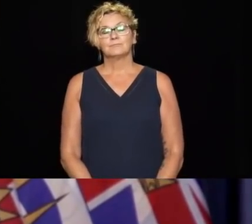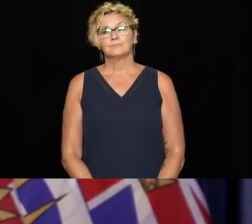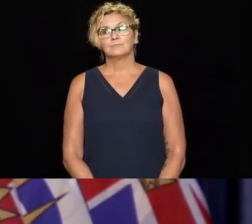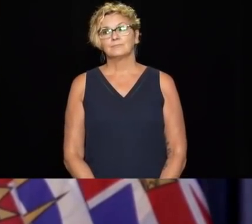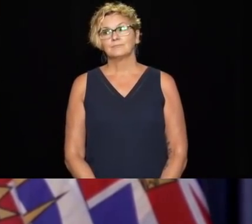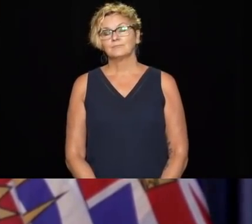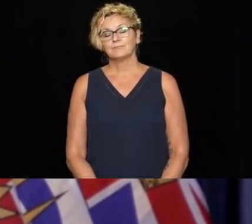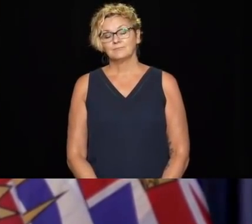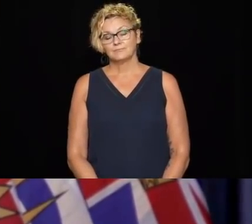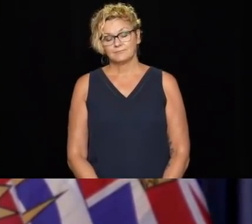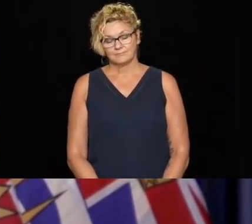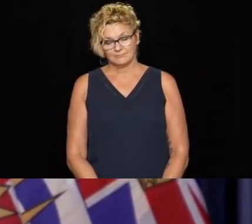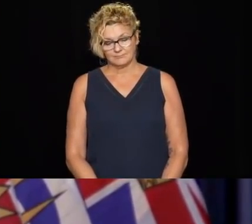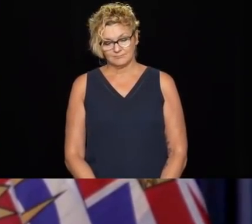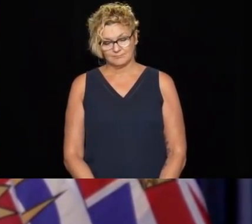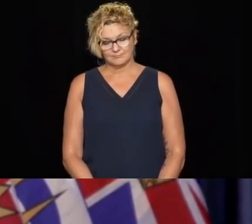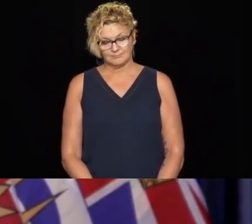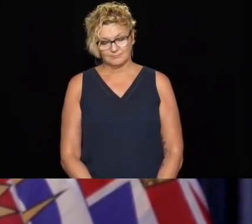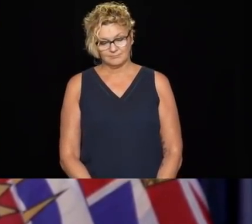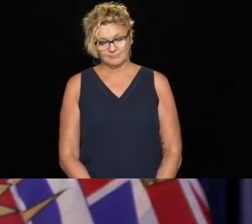Thank you very much and good afternoon.